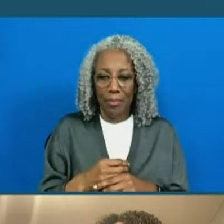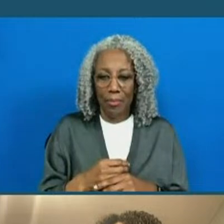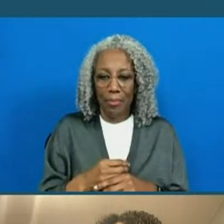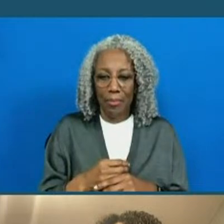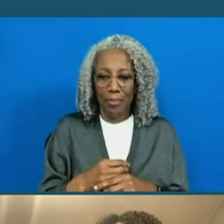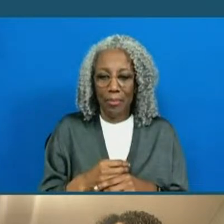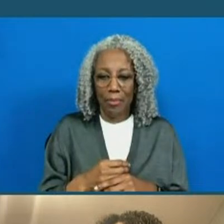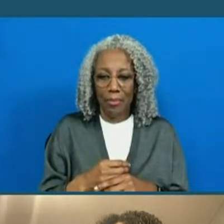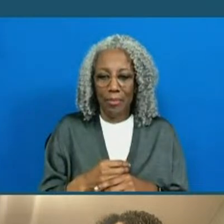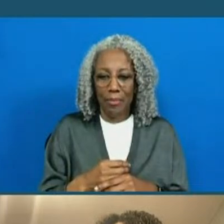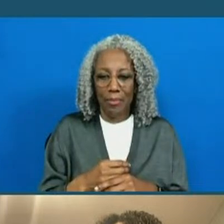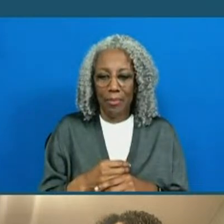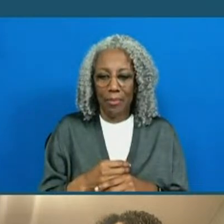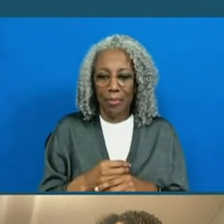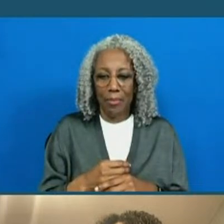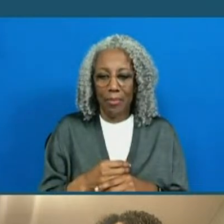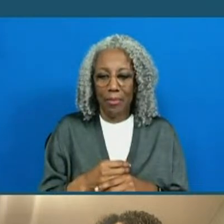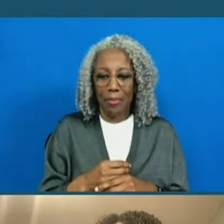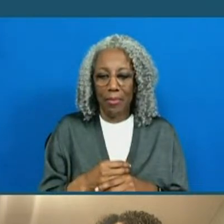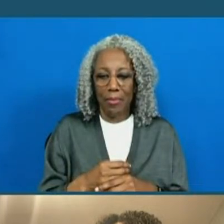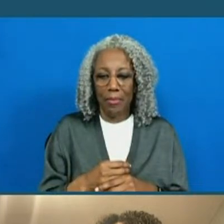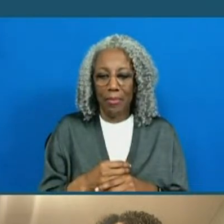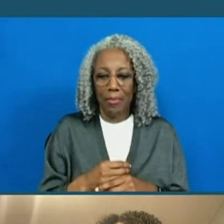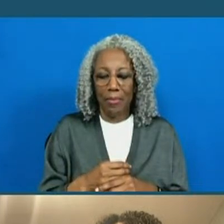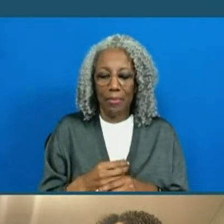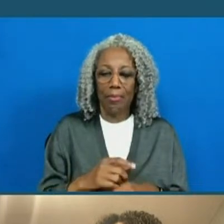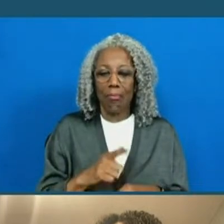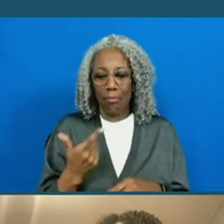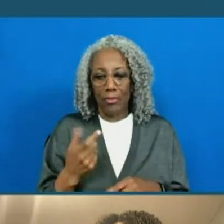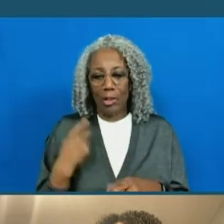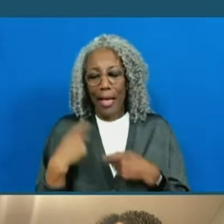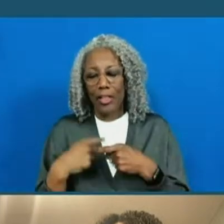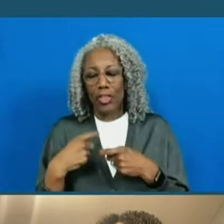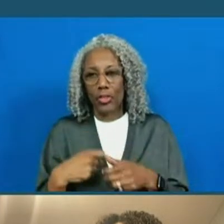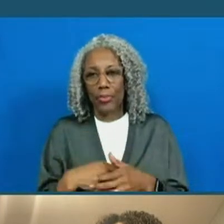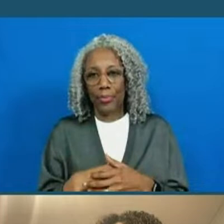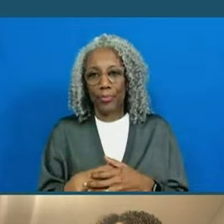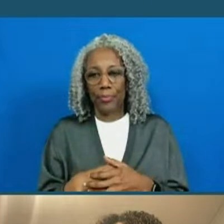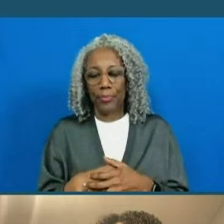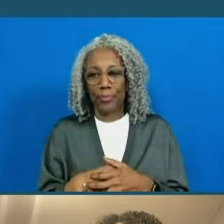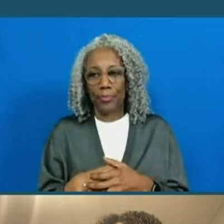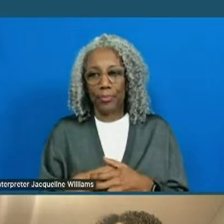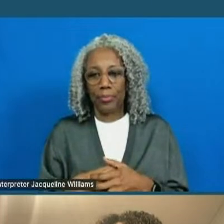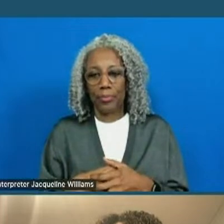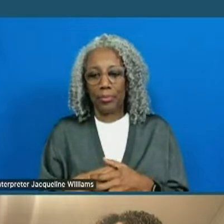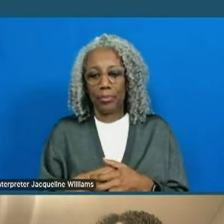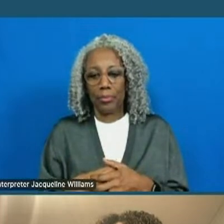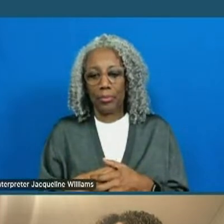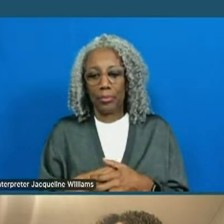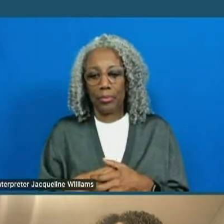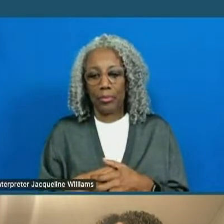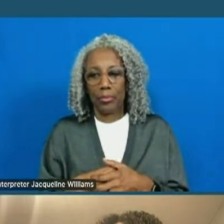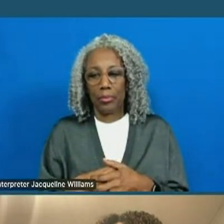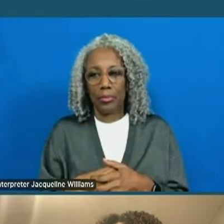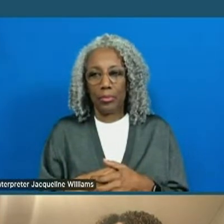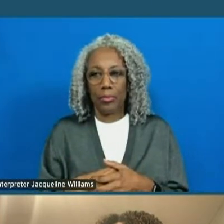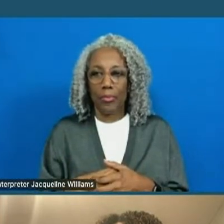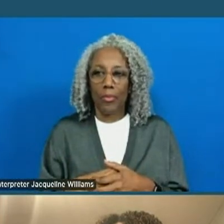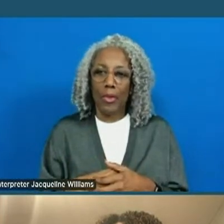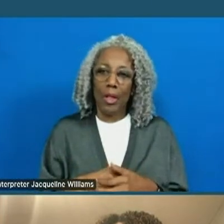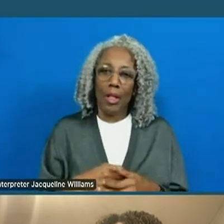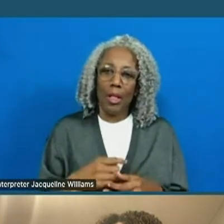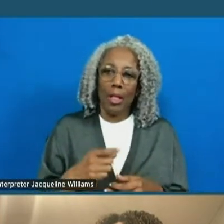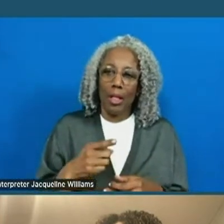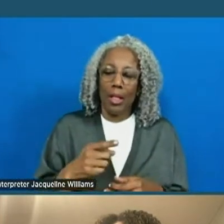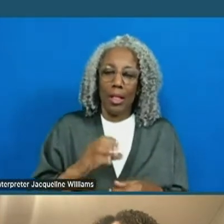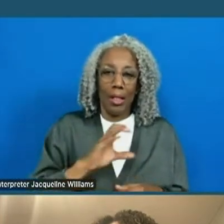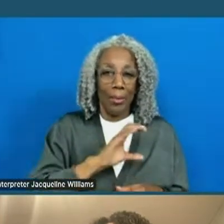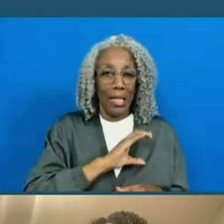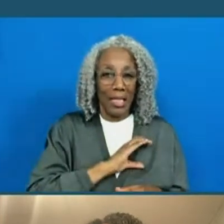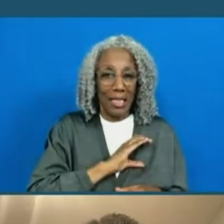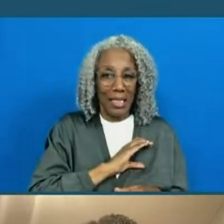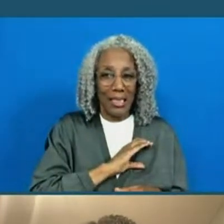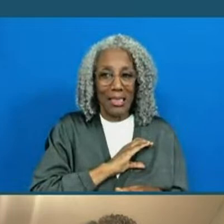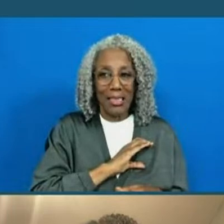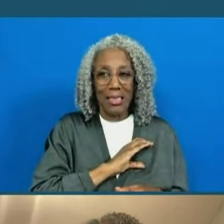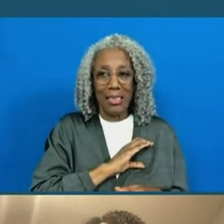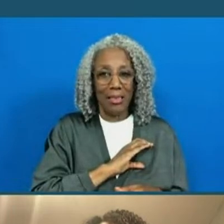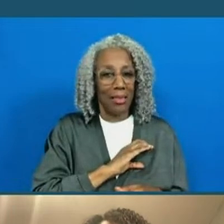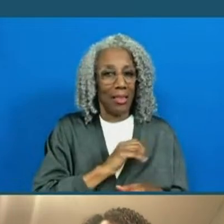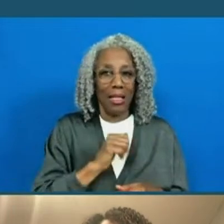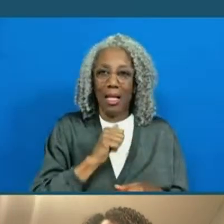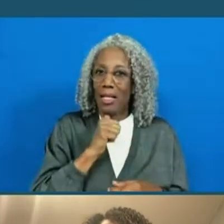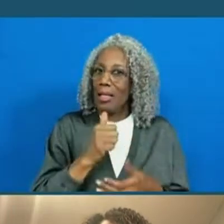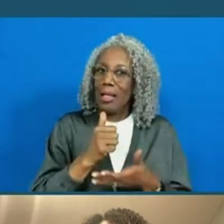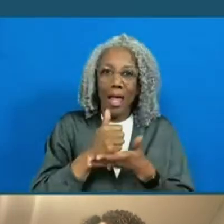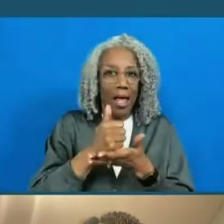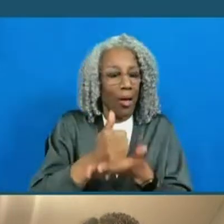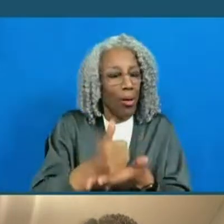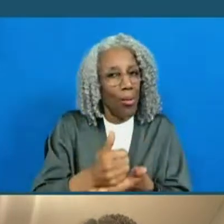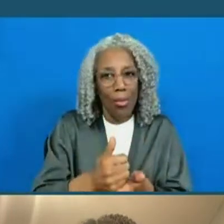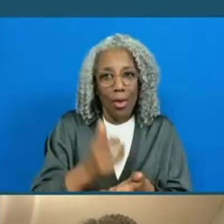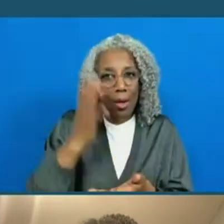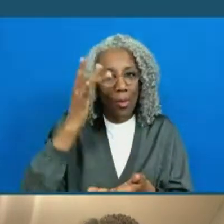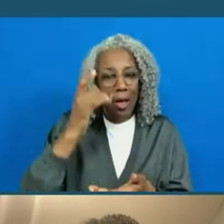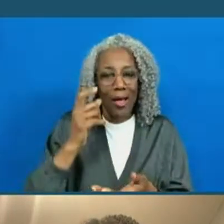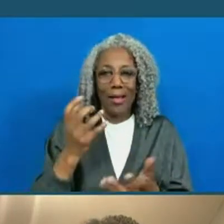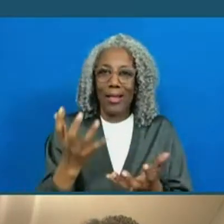Alicia owner. Policy policy and